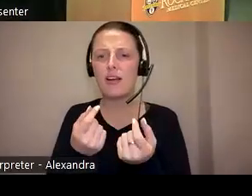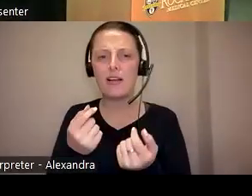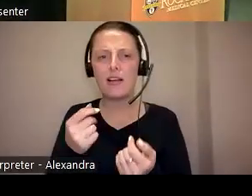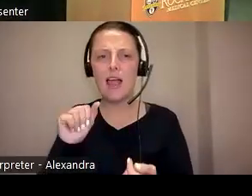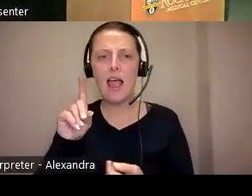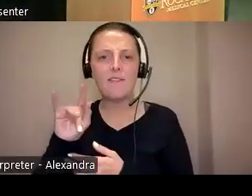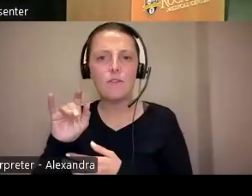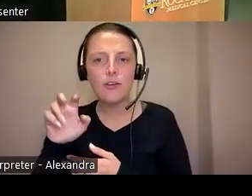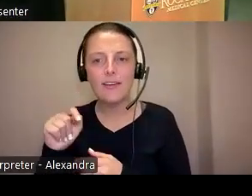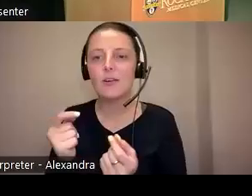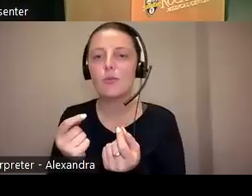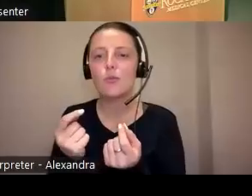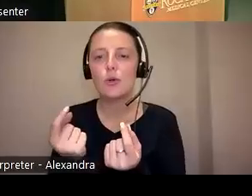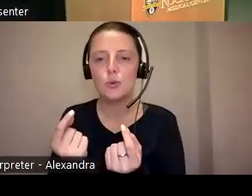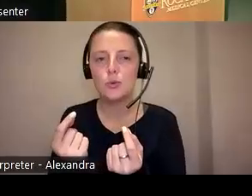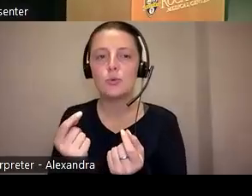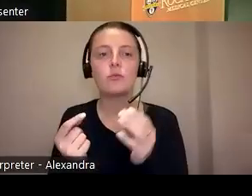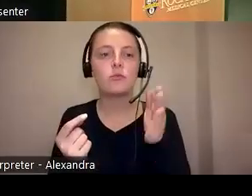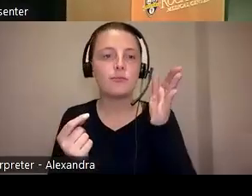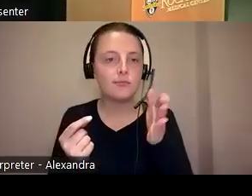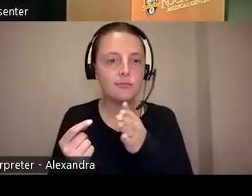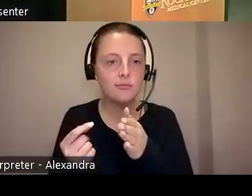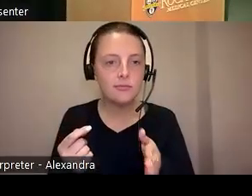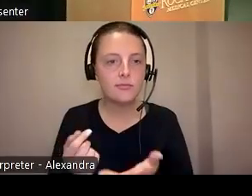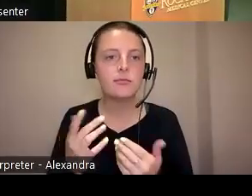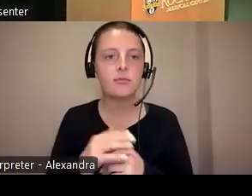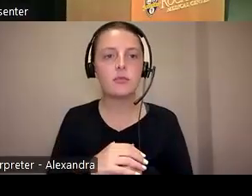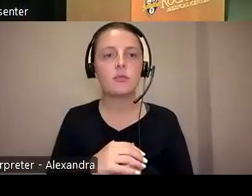myths about what it means to have a mental health condition or substance use disorder.